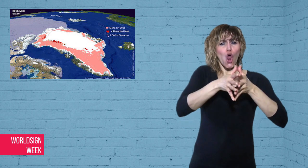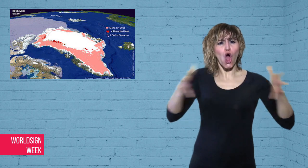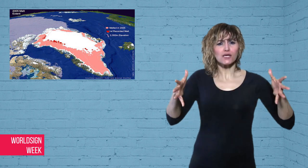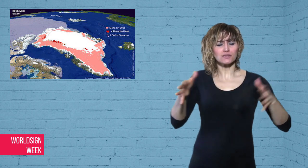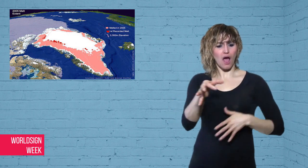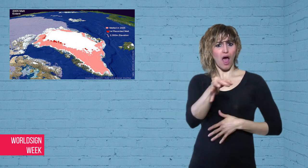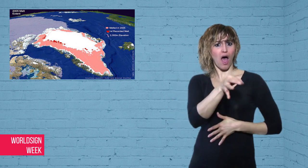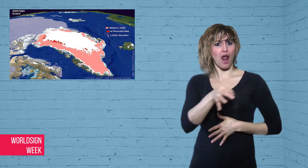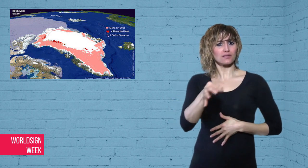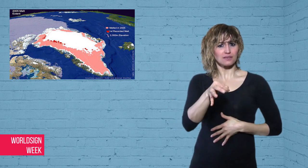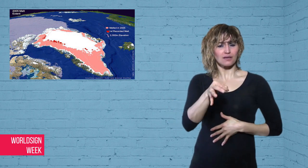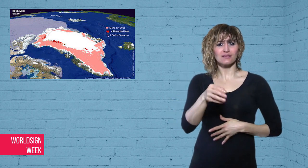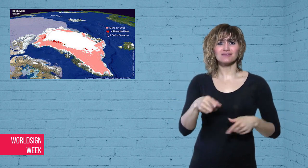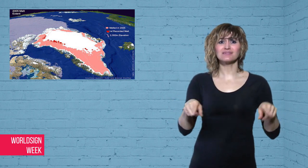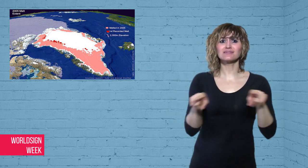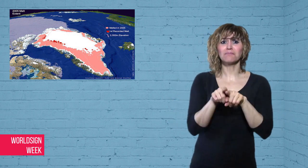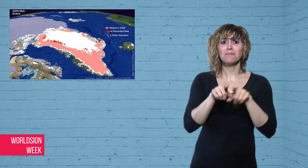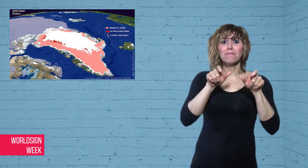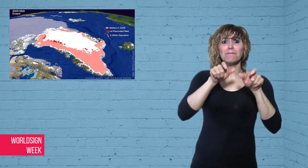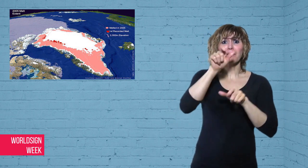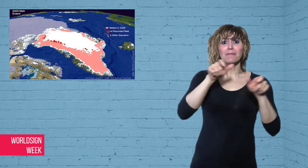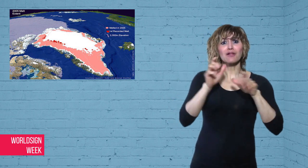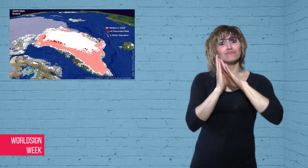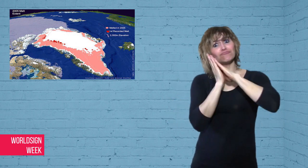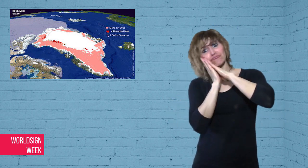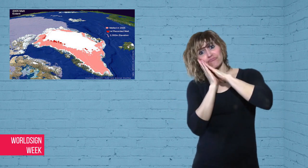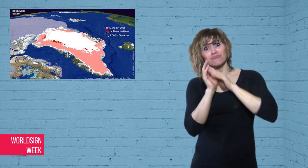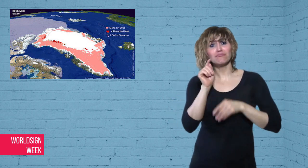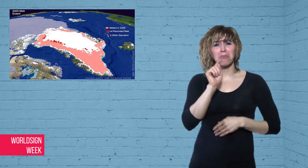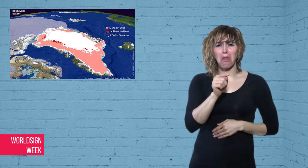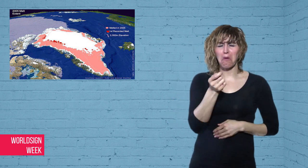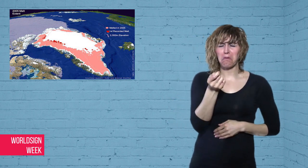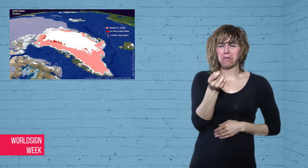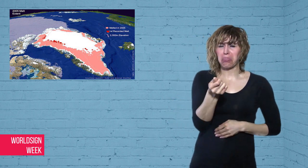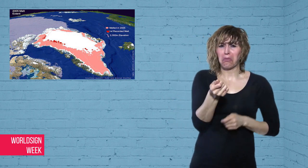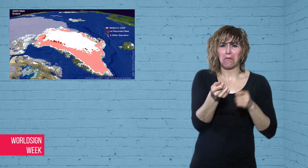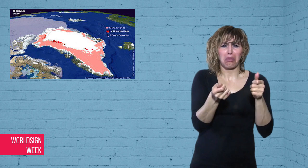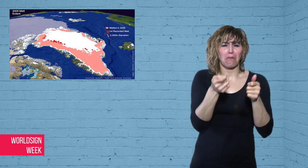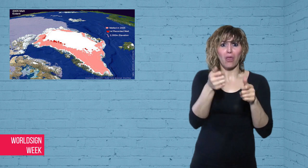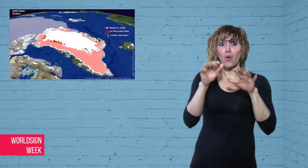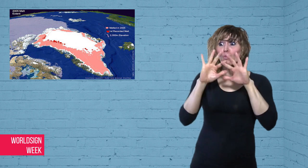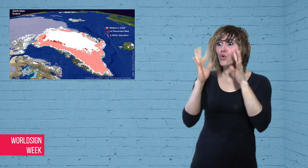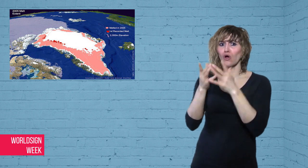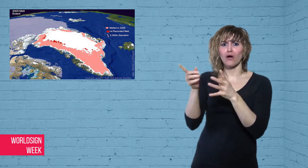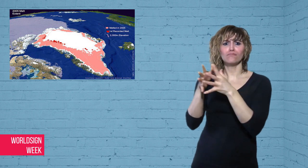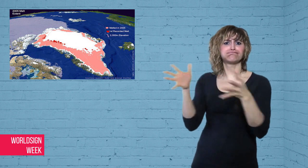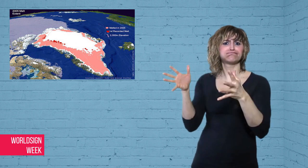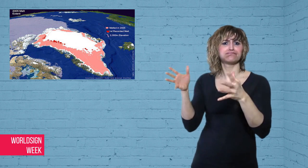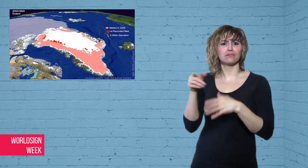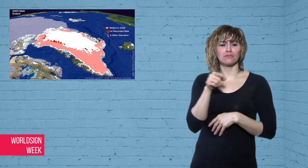world’s largest island and the